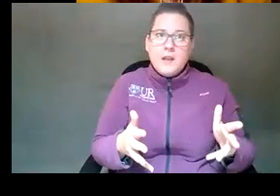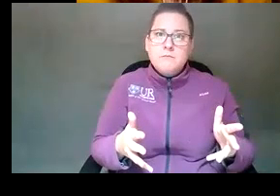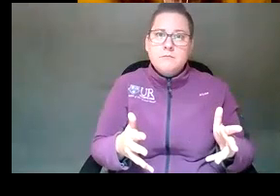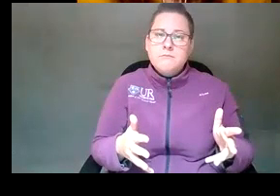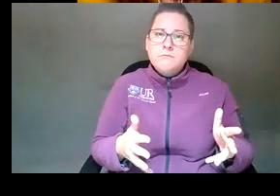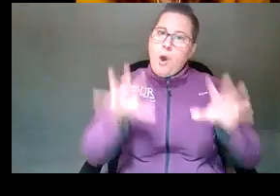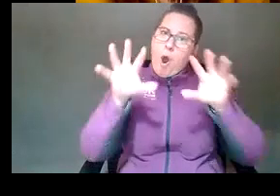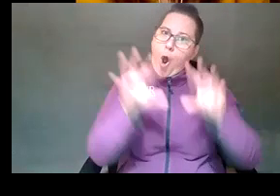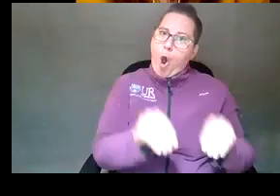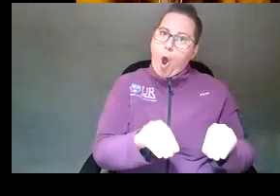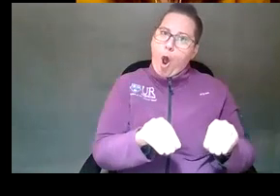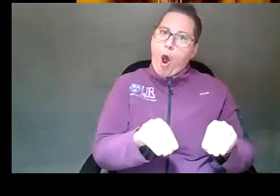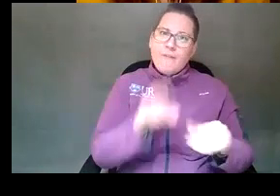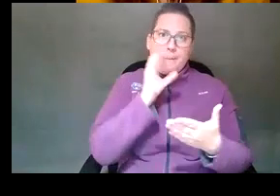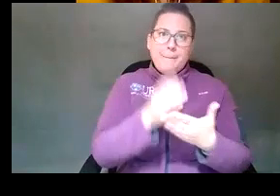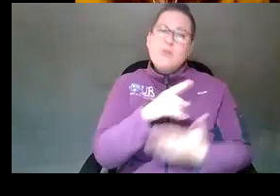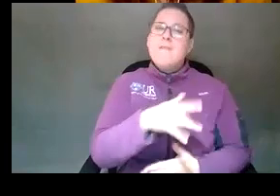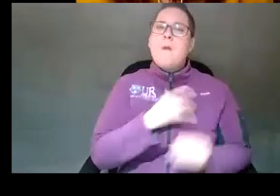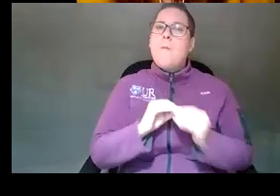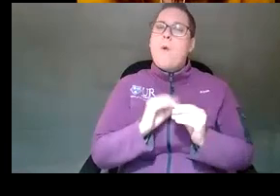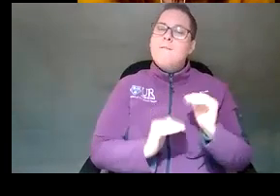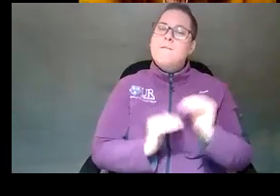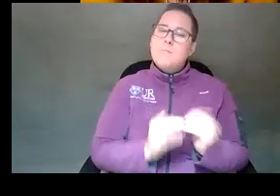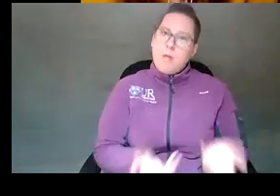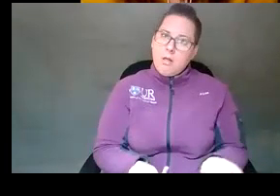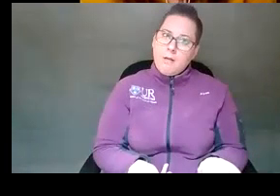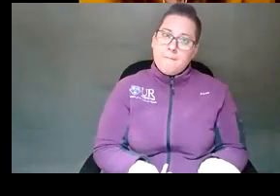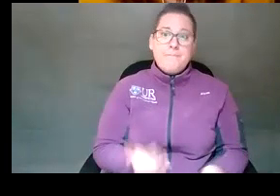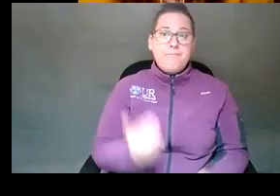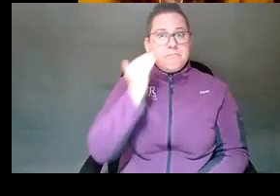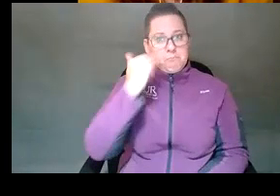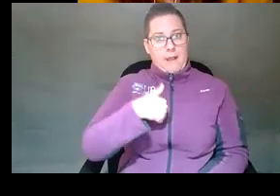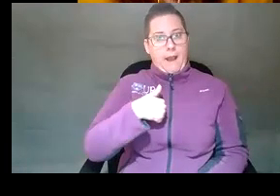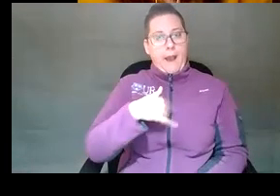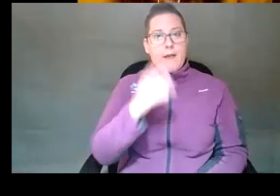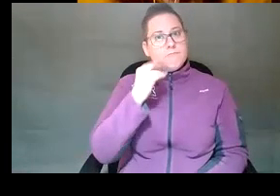helps make the child feel more comfortable and I know I've experienced that too that especially